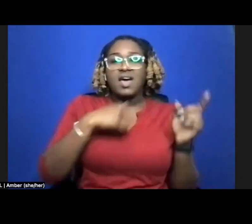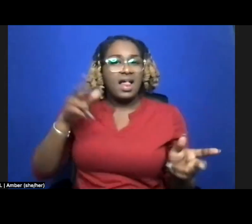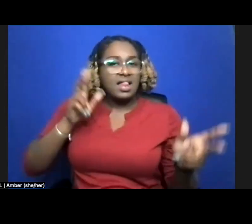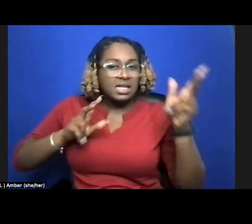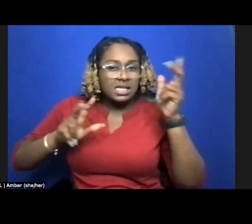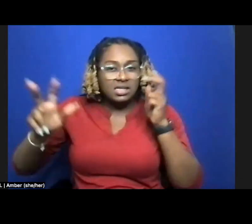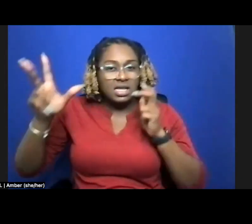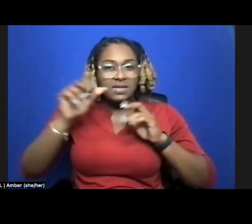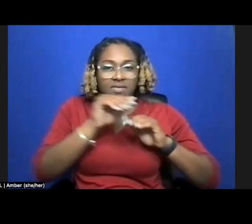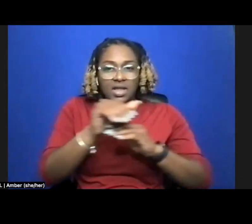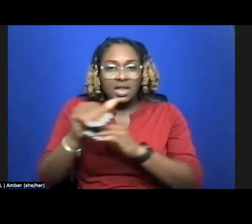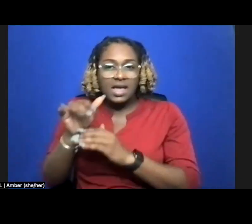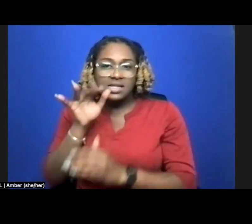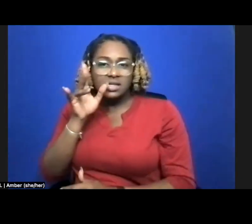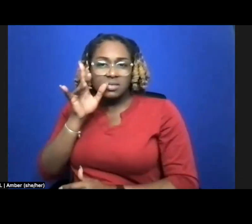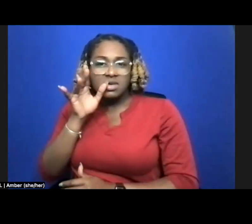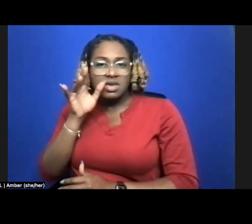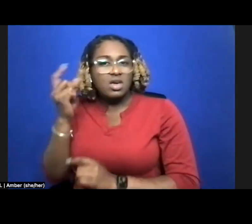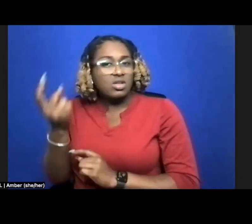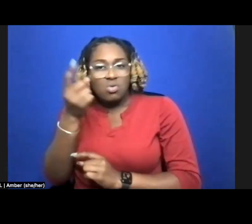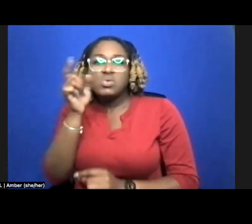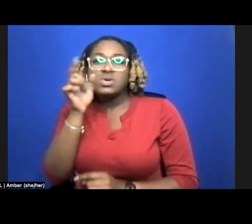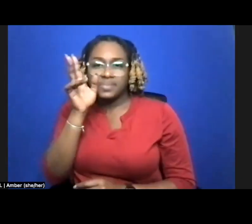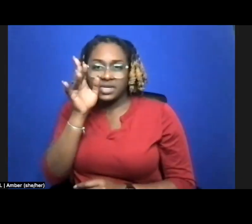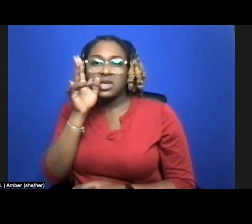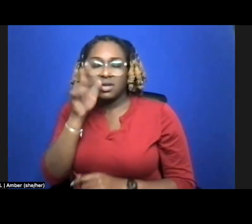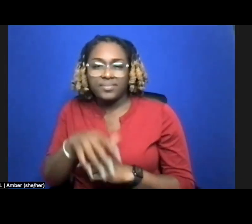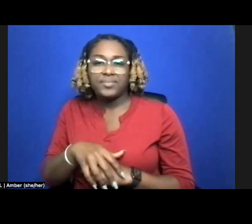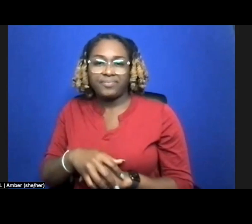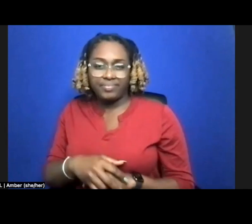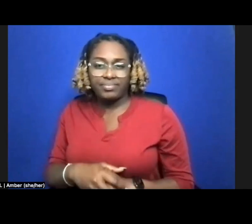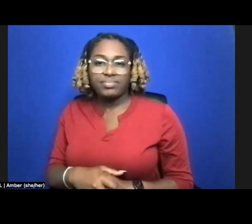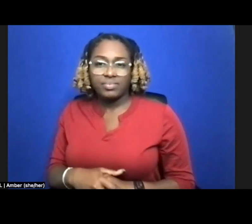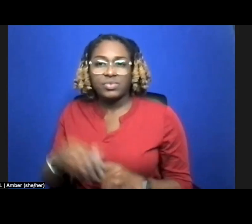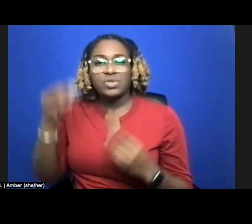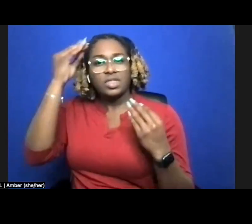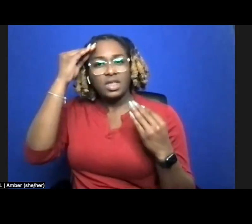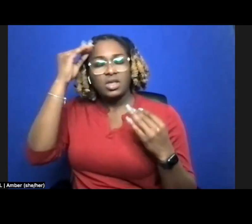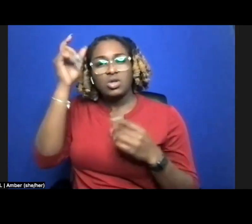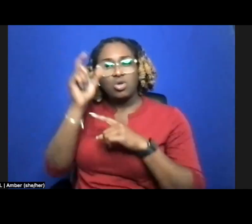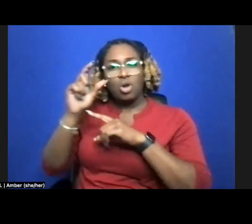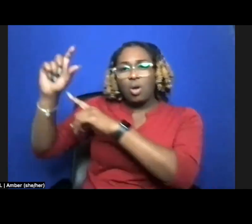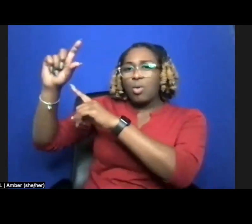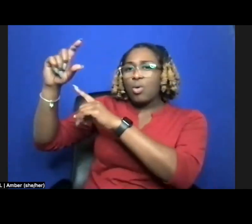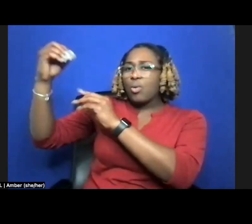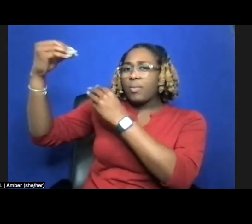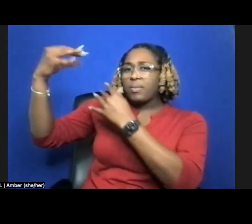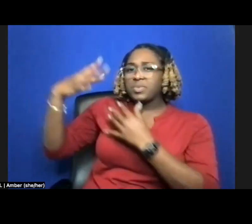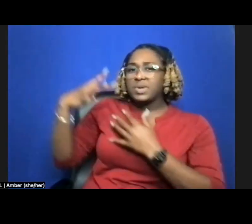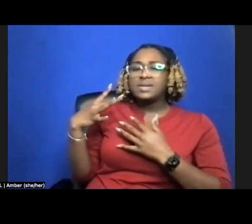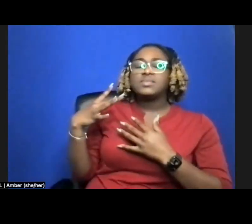speak & it’s always speaking. consider: moonbeams riddling the water of your body. venus & jupiter